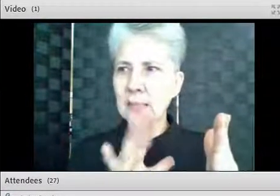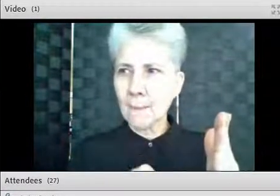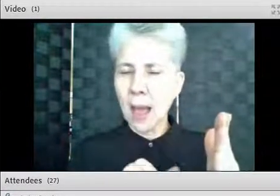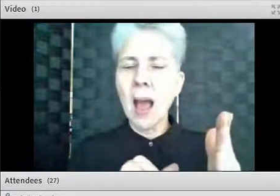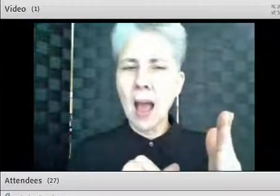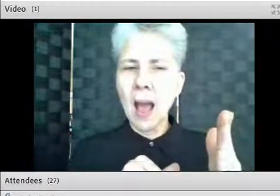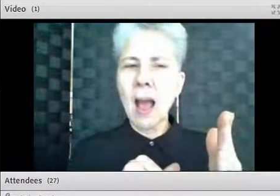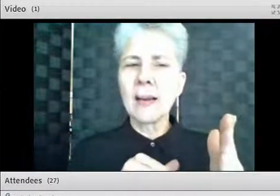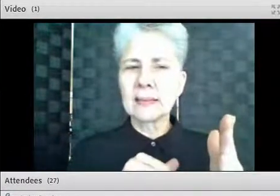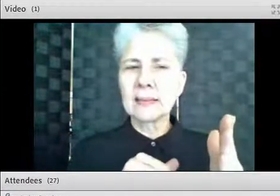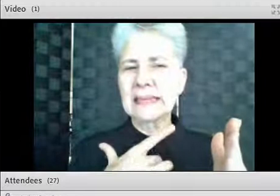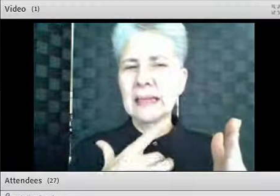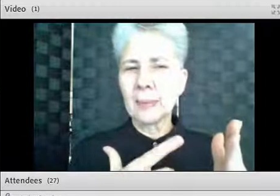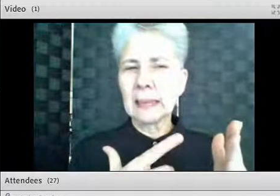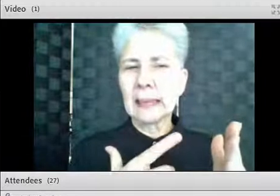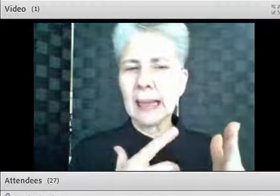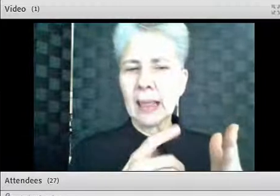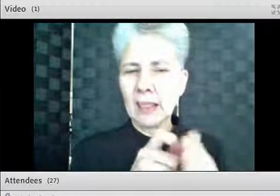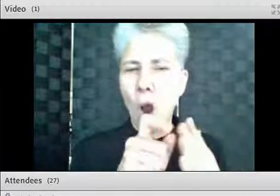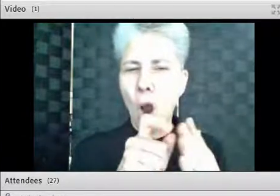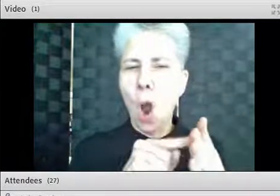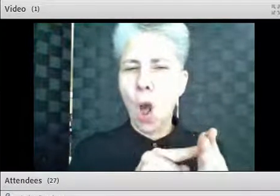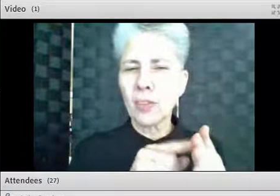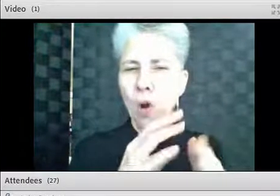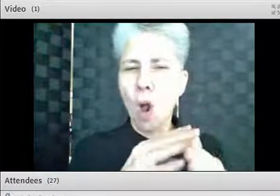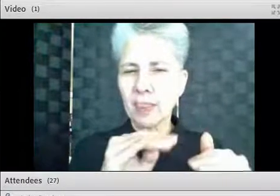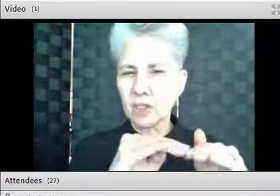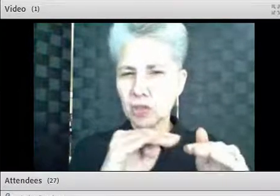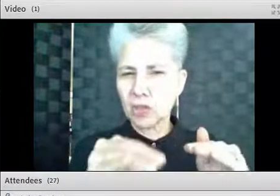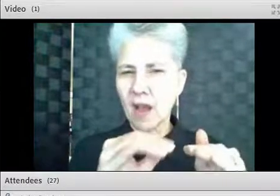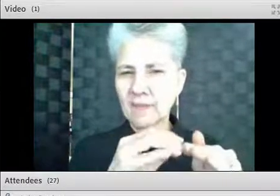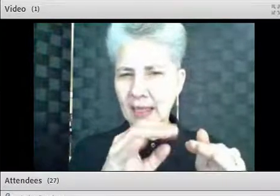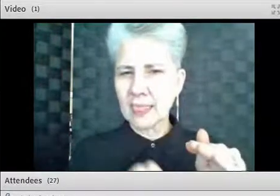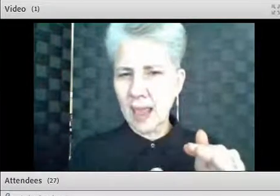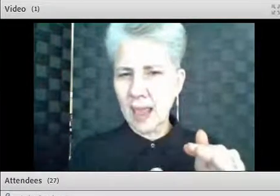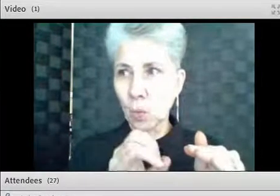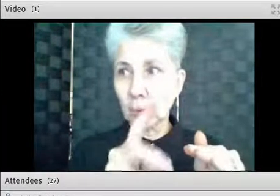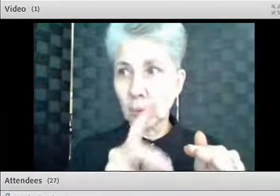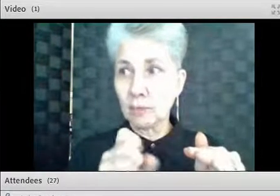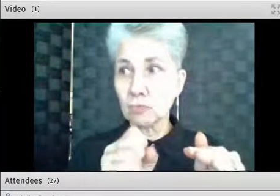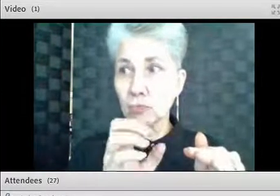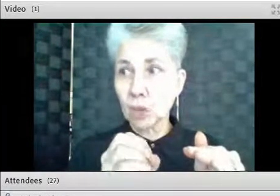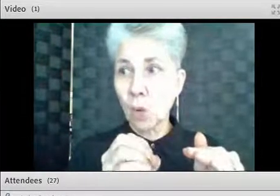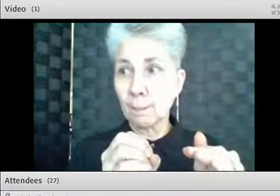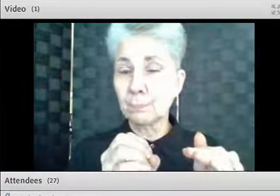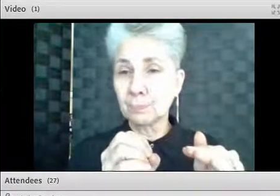typically the main author on the shelf within that, okay.